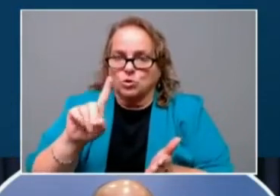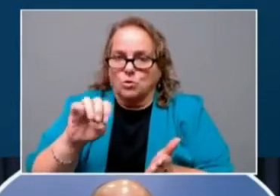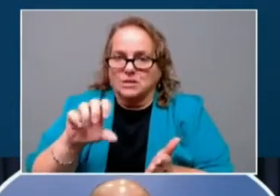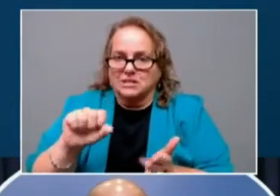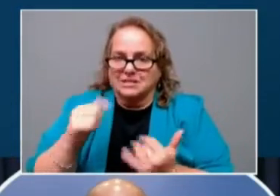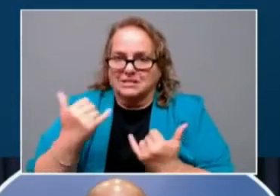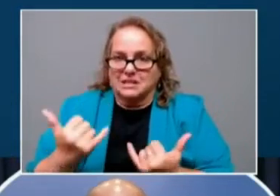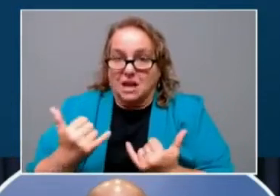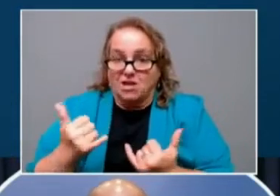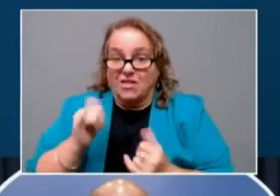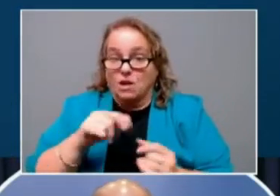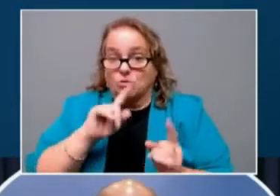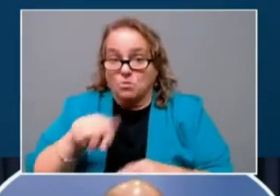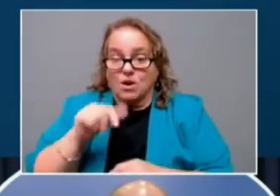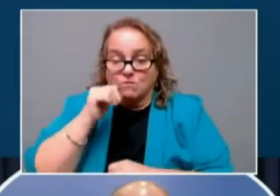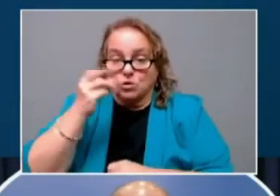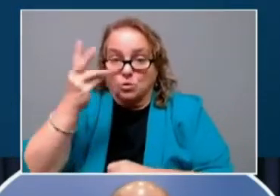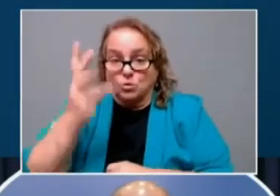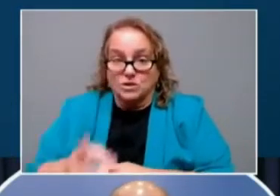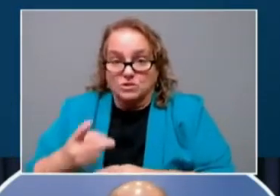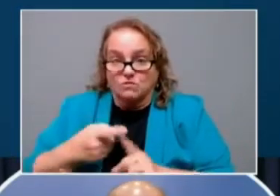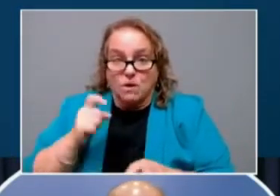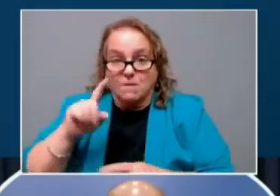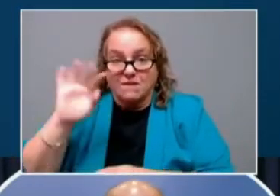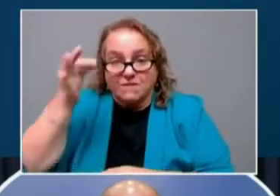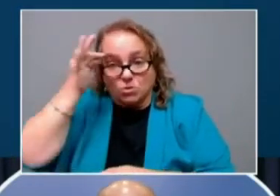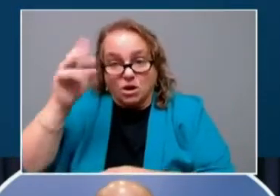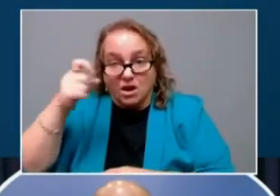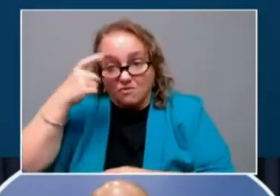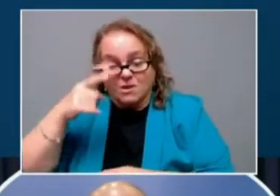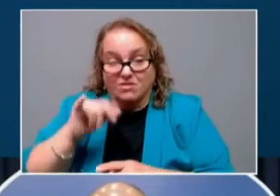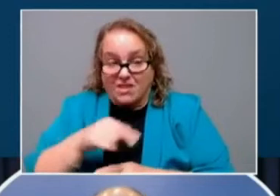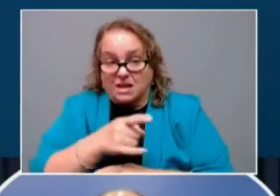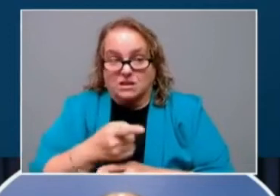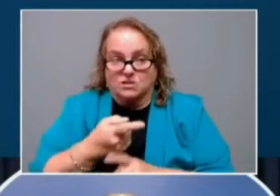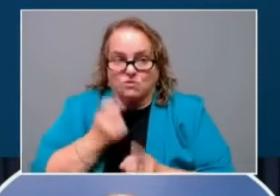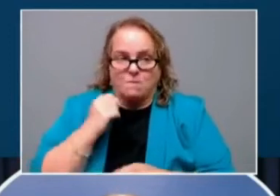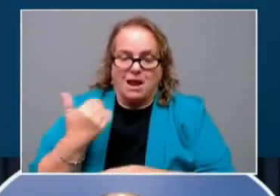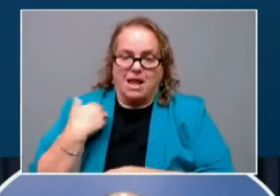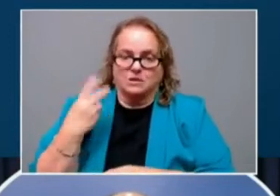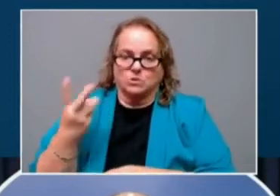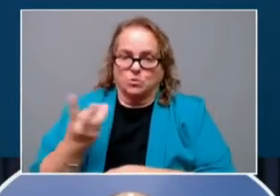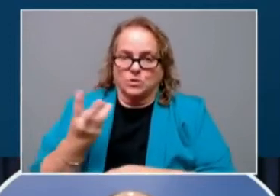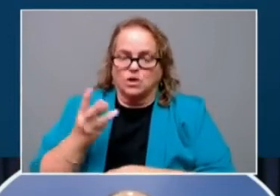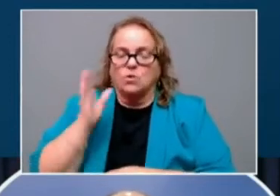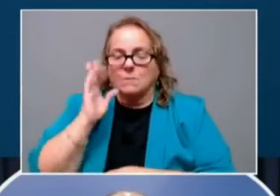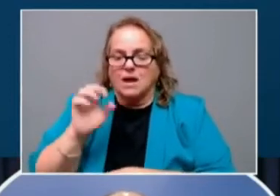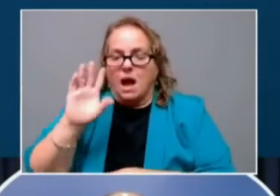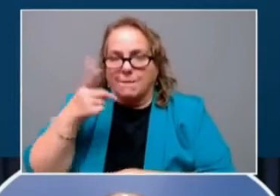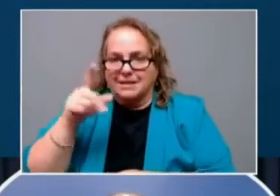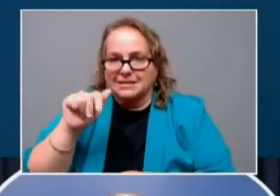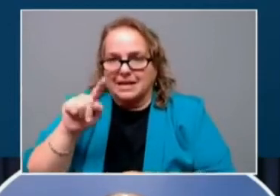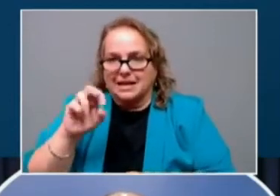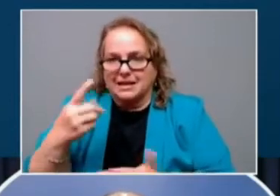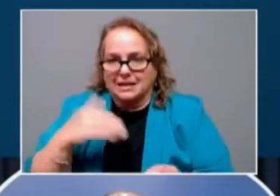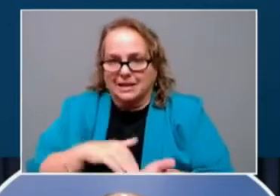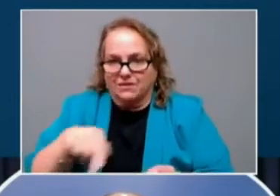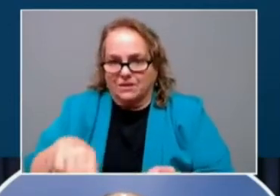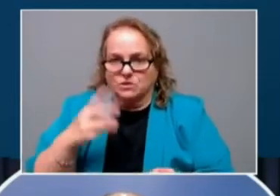Wednesday from the federal government. So this is through last Wednesday. It will be updated again this Wednesday for the week that's currently in play.